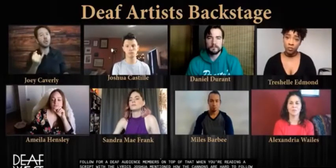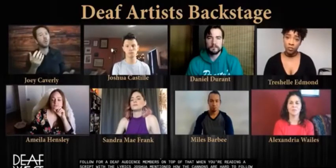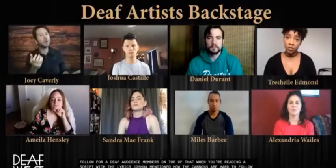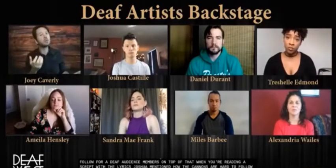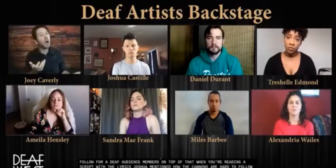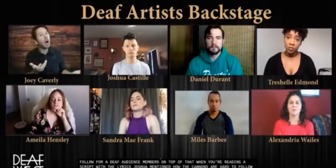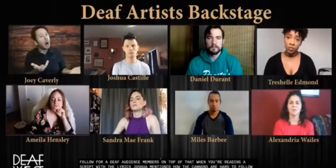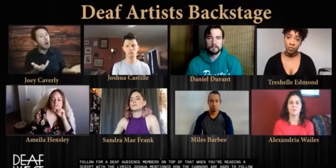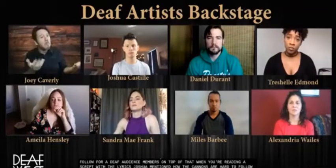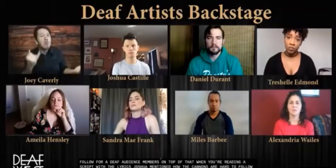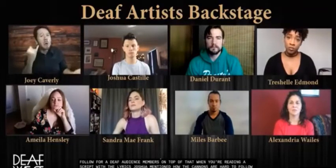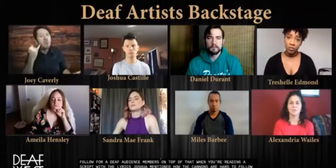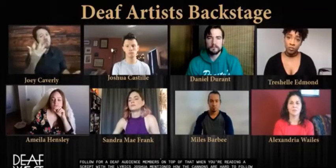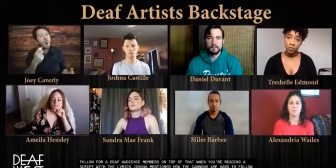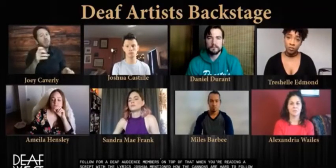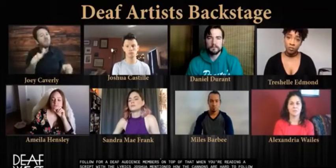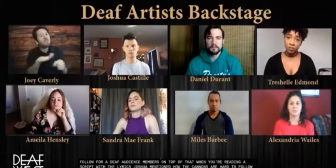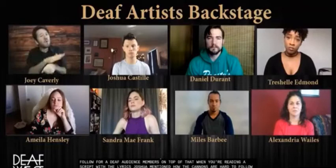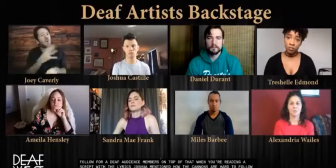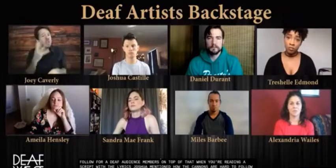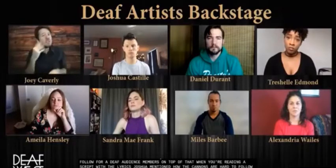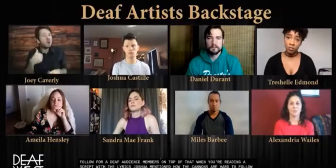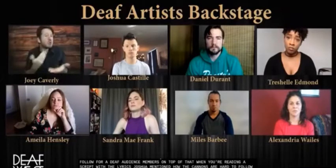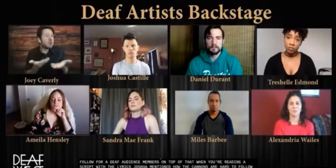The show because of how it was translated.